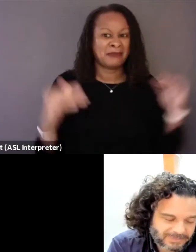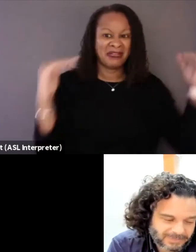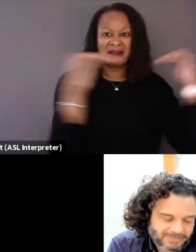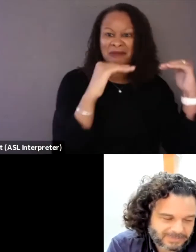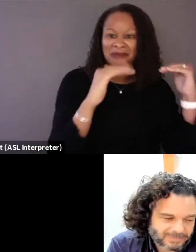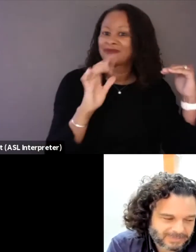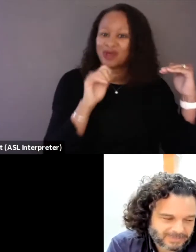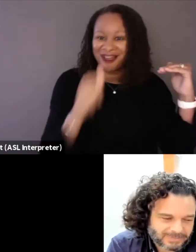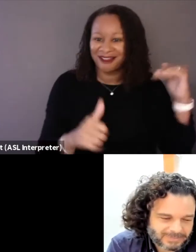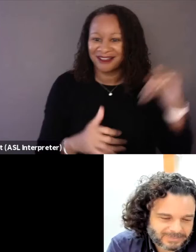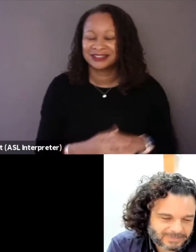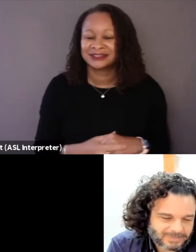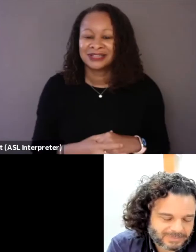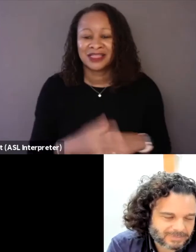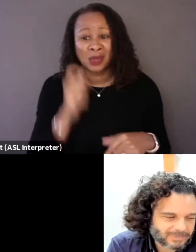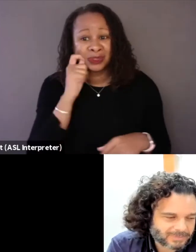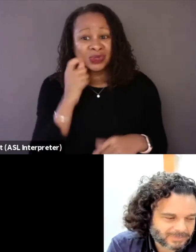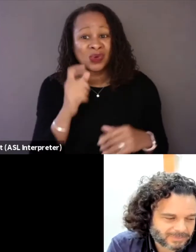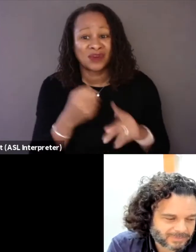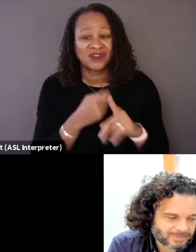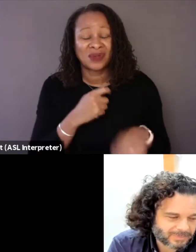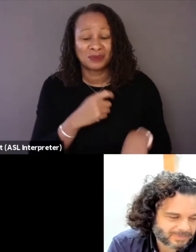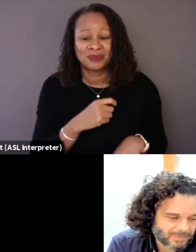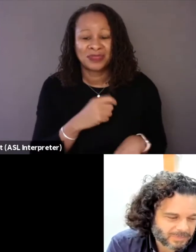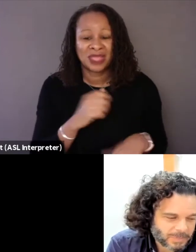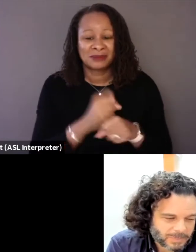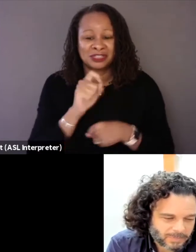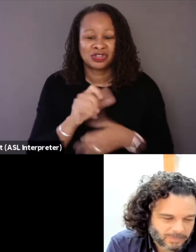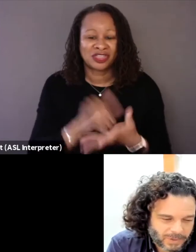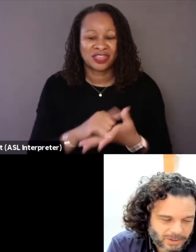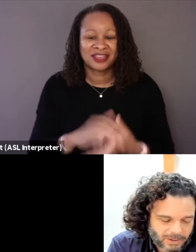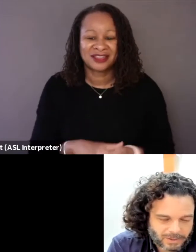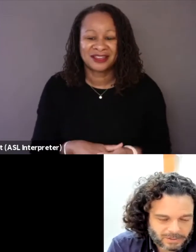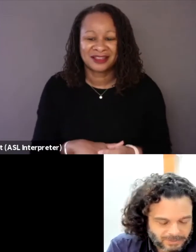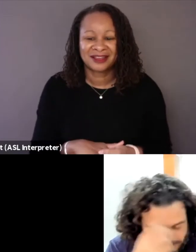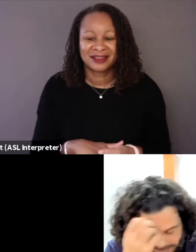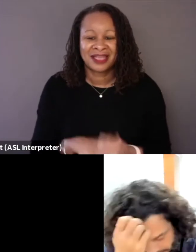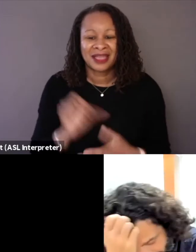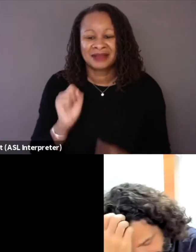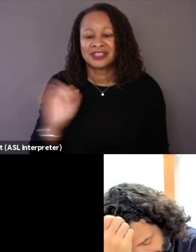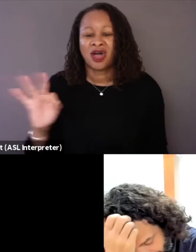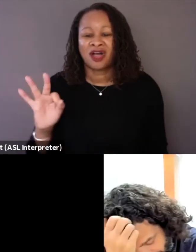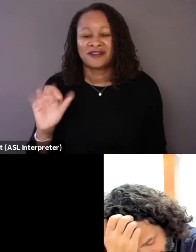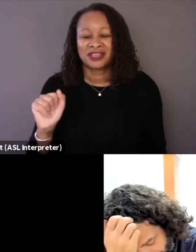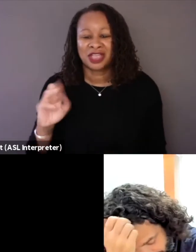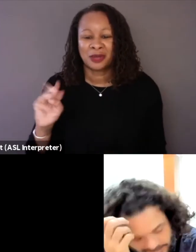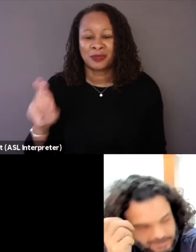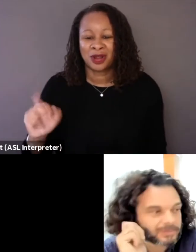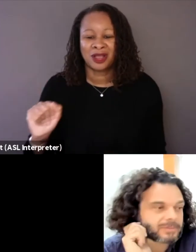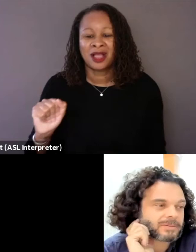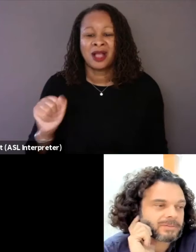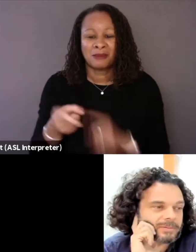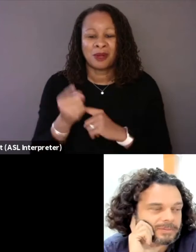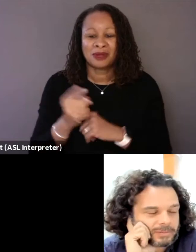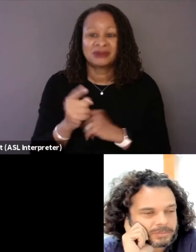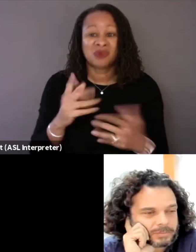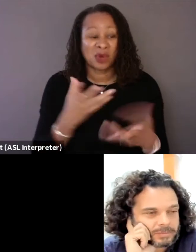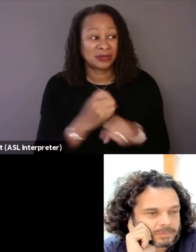Yeah. That was in the, you know, we made sure that, you know, that, cause it was an off-camera moment, so we wanted to make sure she was okay with having that out there.